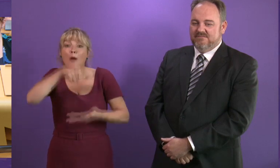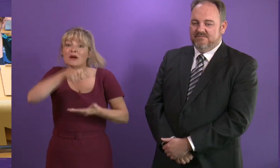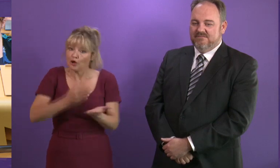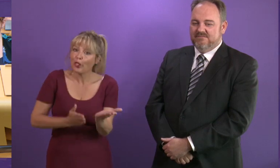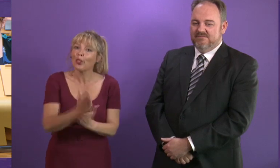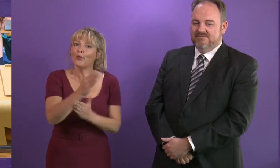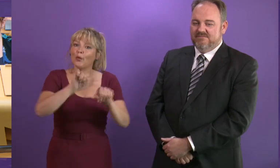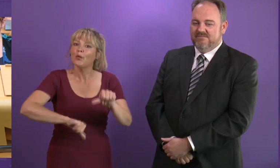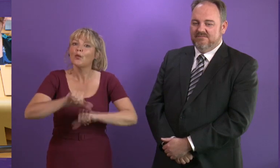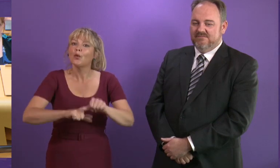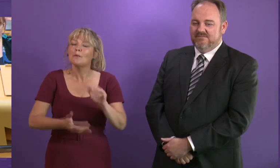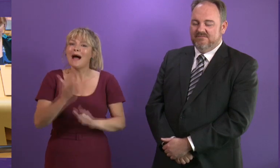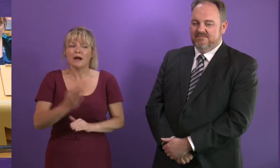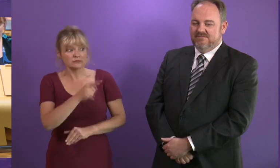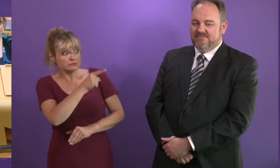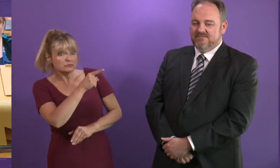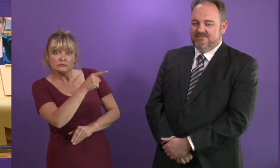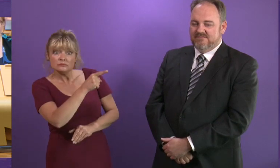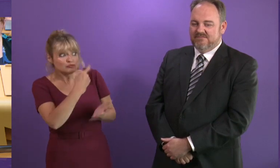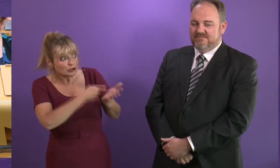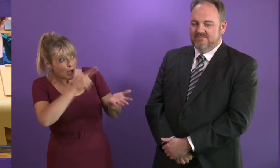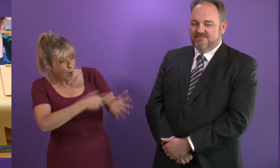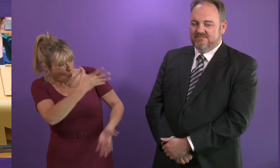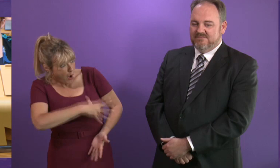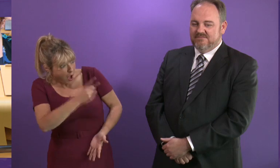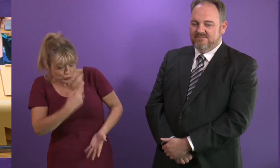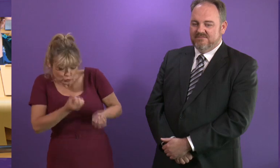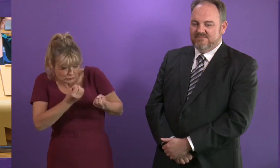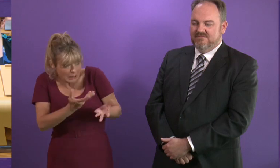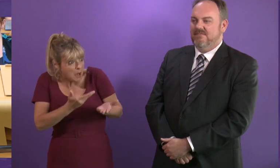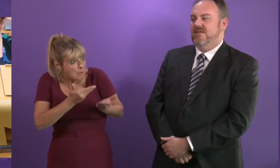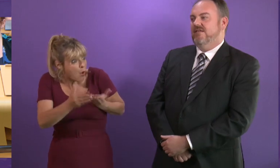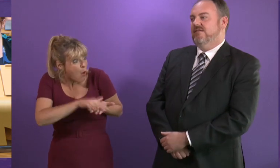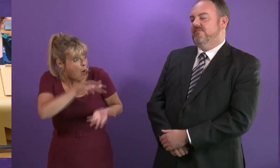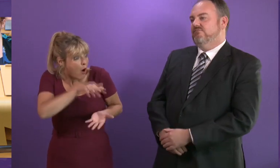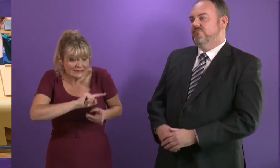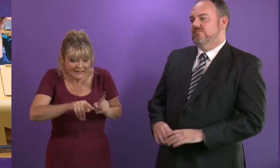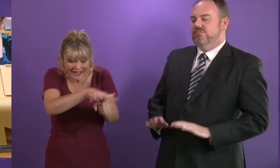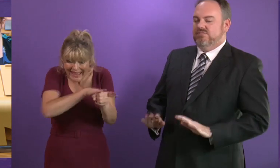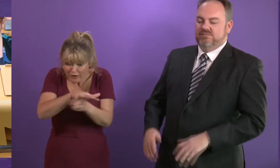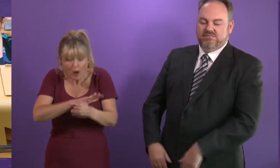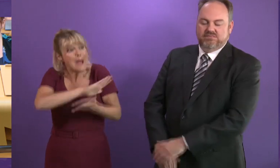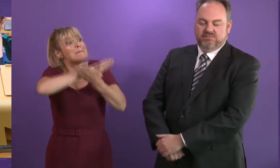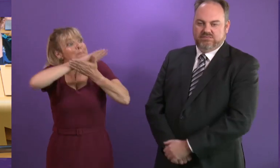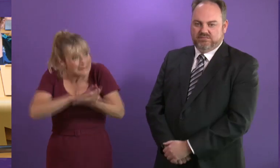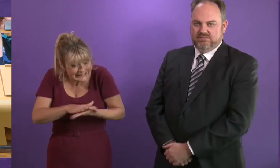to spend more on any area, we have to spend less on another area—that is simple arithmetic.